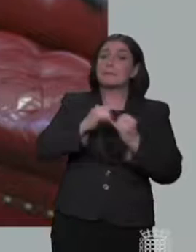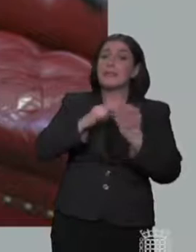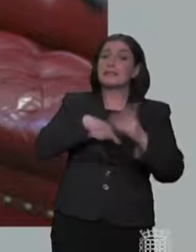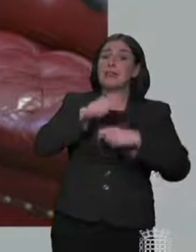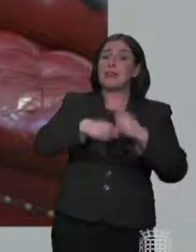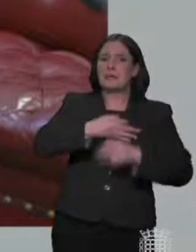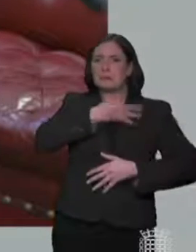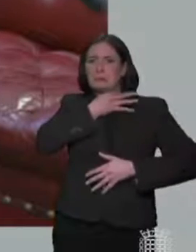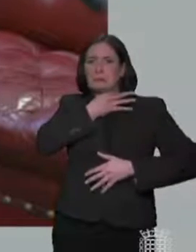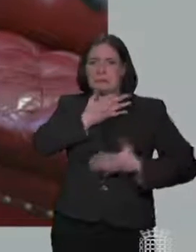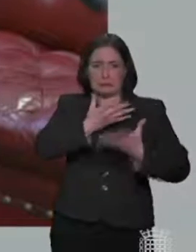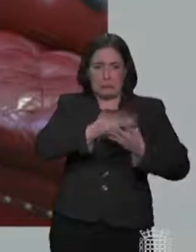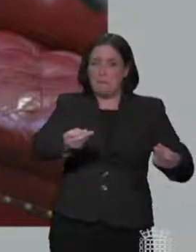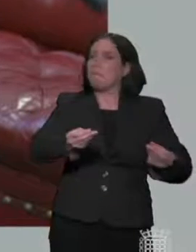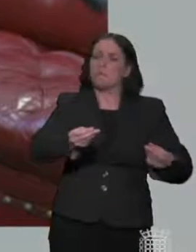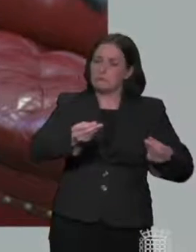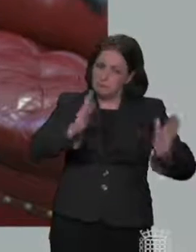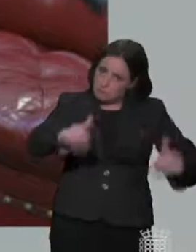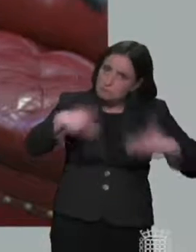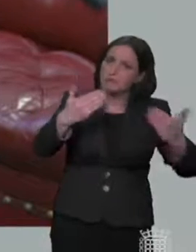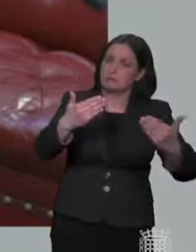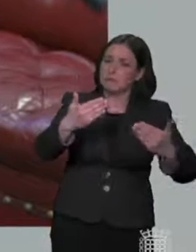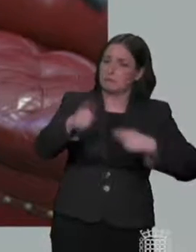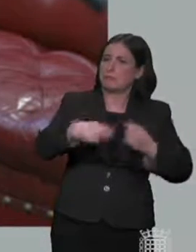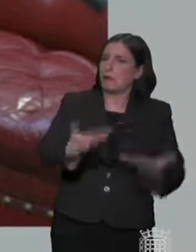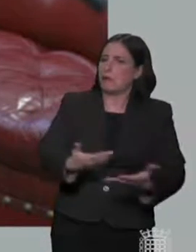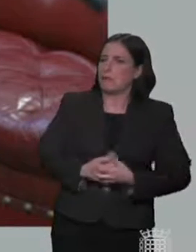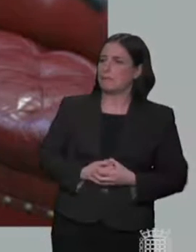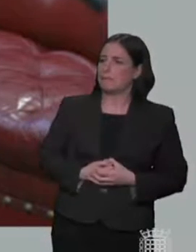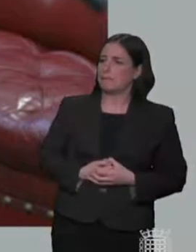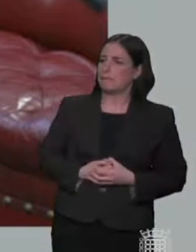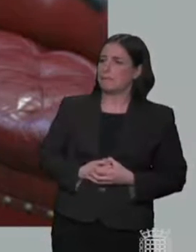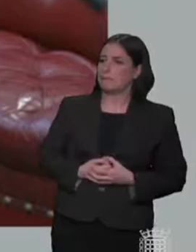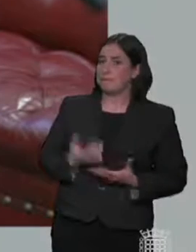was ratified by the uk government so extremely helpful if this were more fully acknowledged